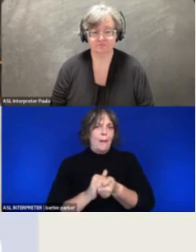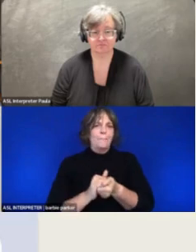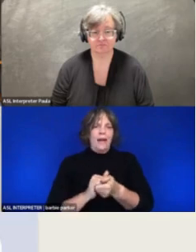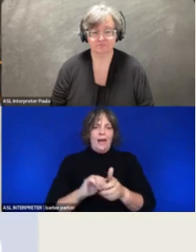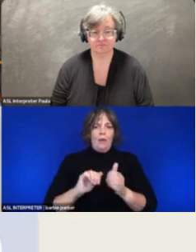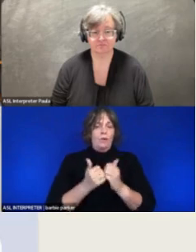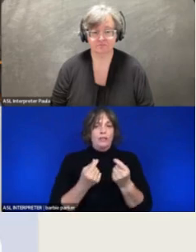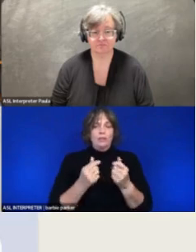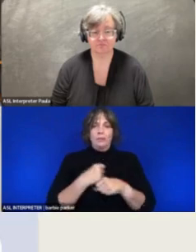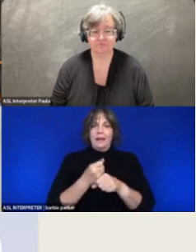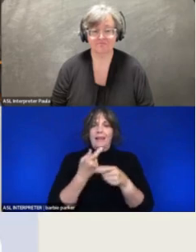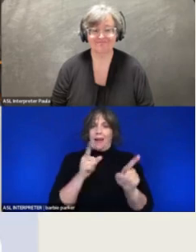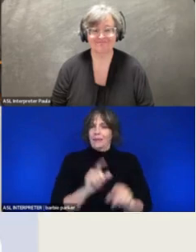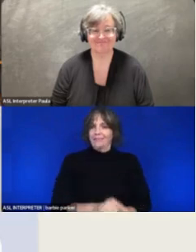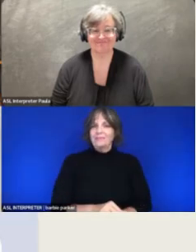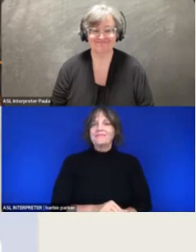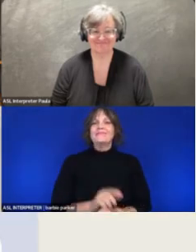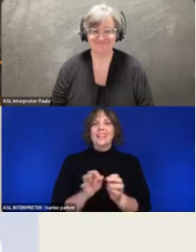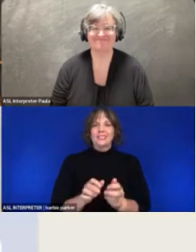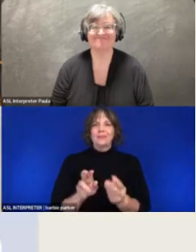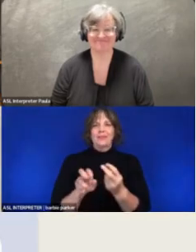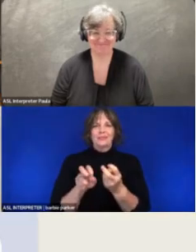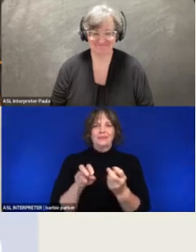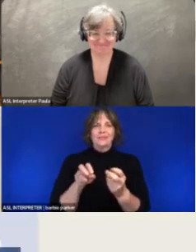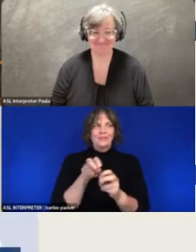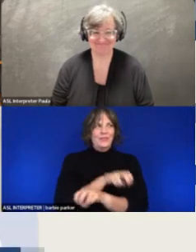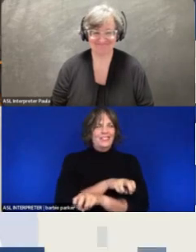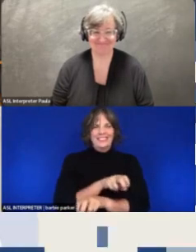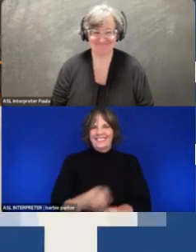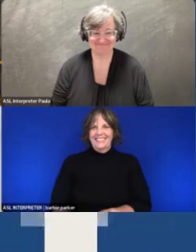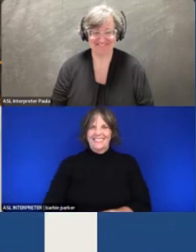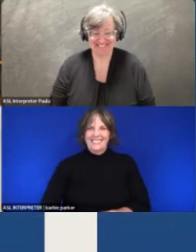that happen? So element seven,